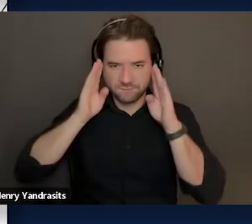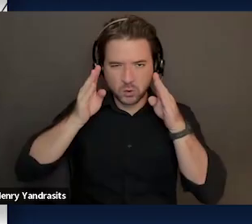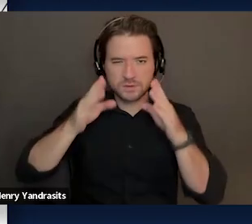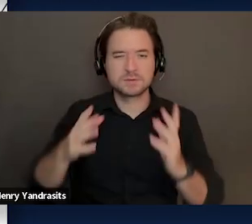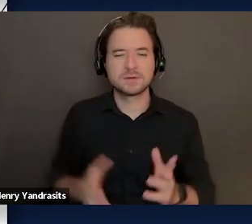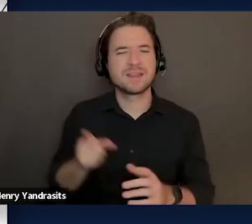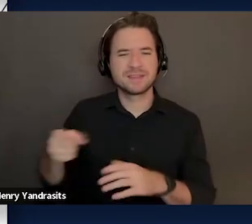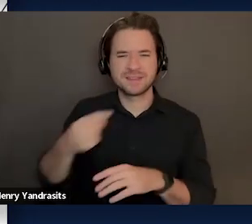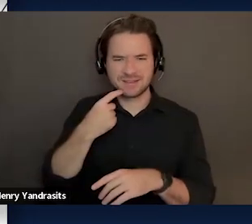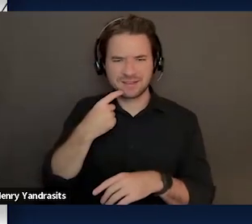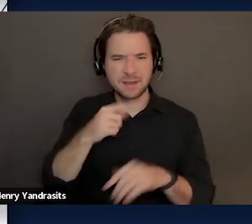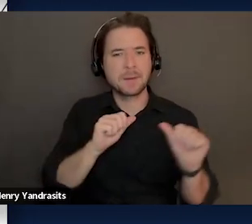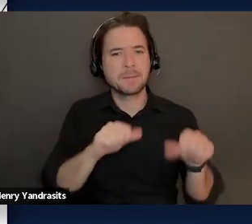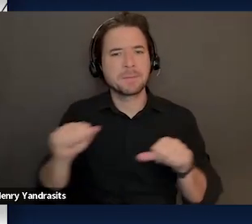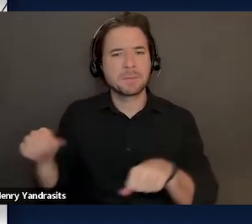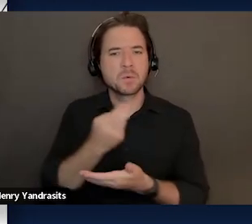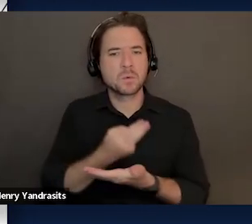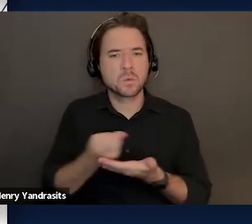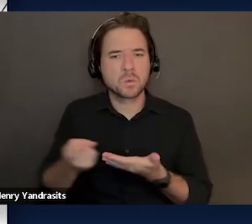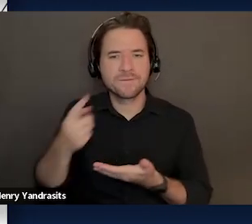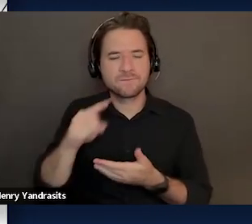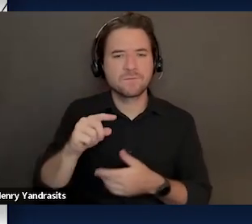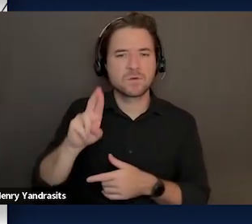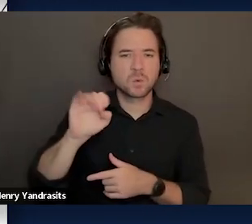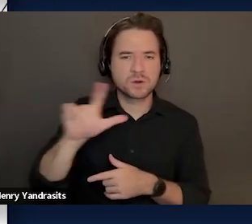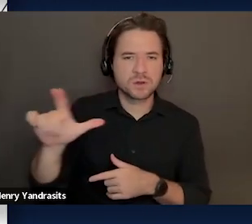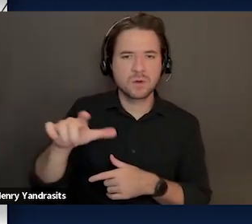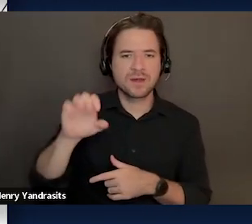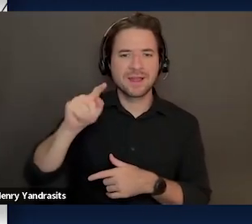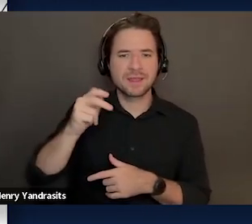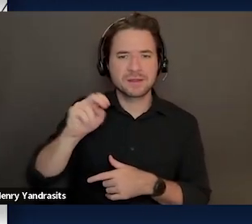And they describe this as the potential that resources for racial and ethnic minorities.